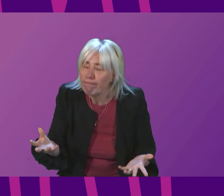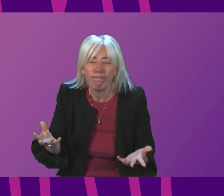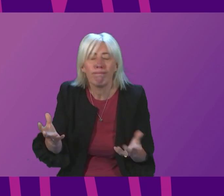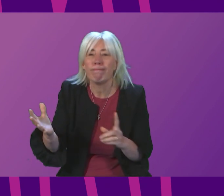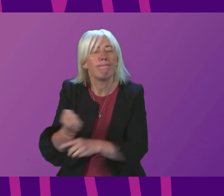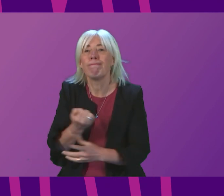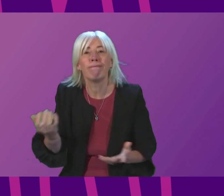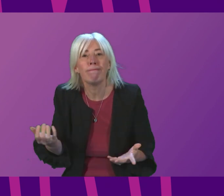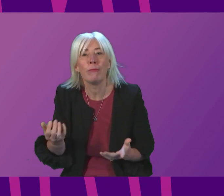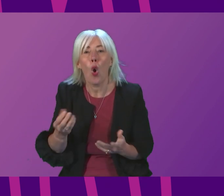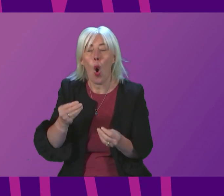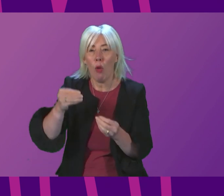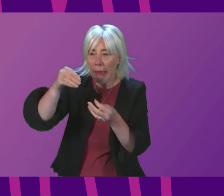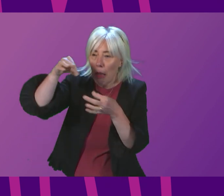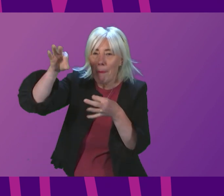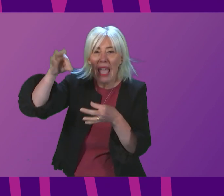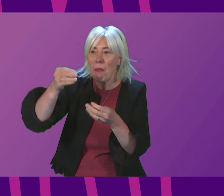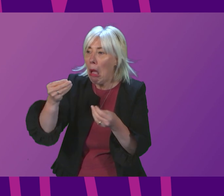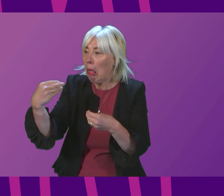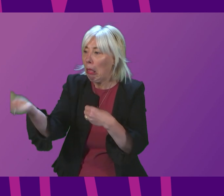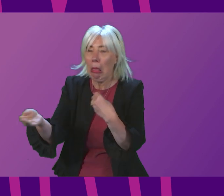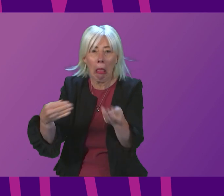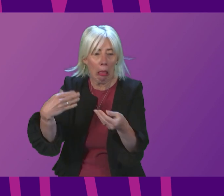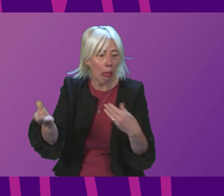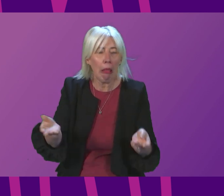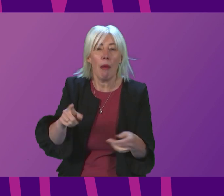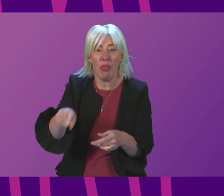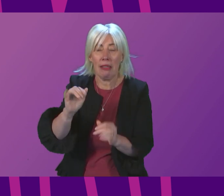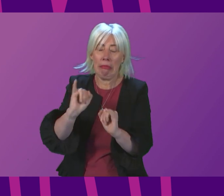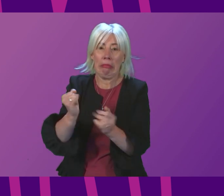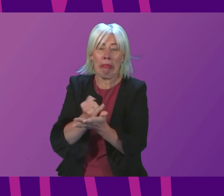The only scraps of paper that we have left on the disastrous decision are the old SNP